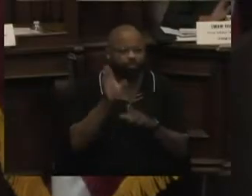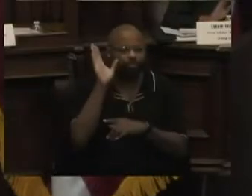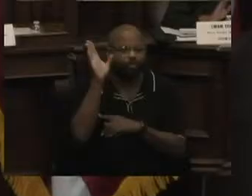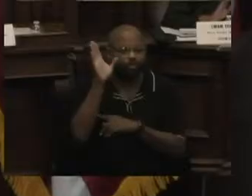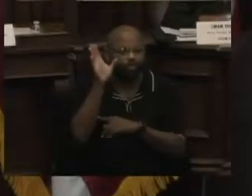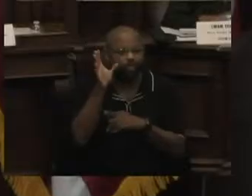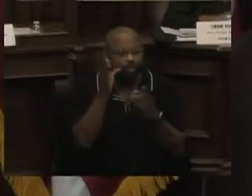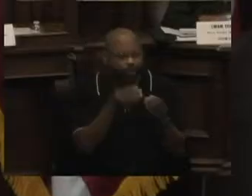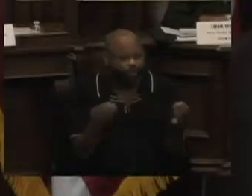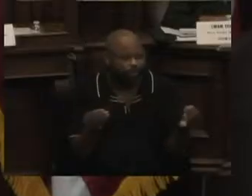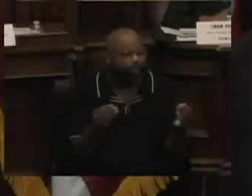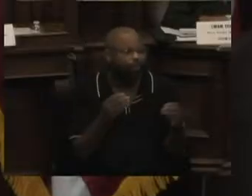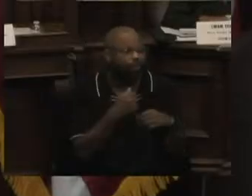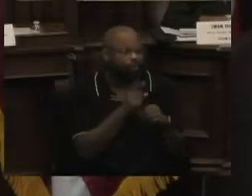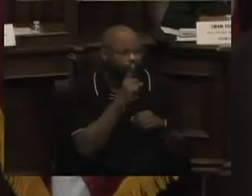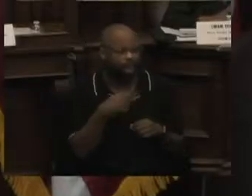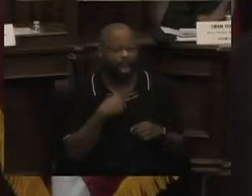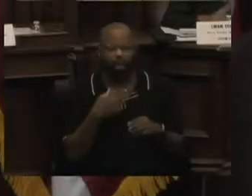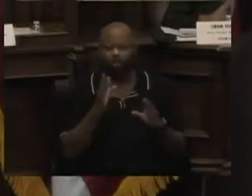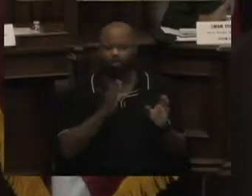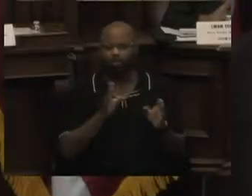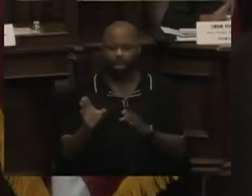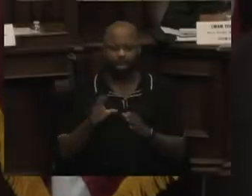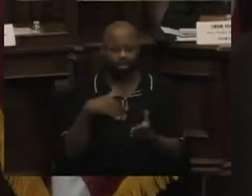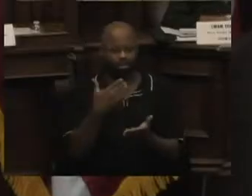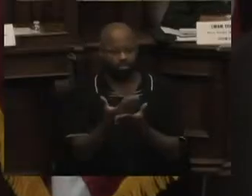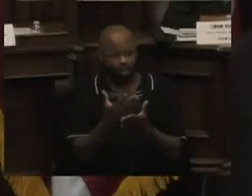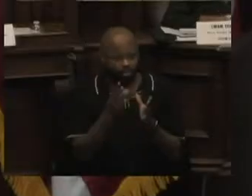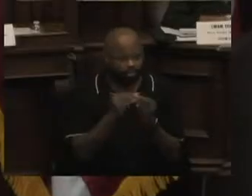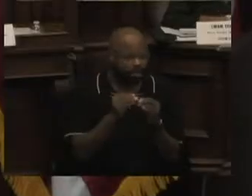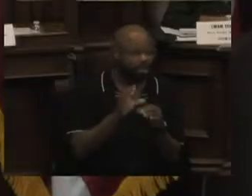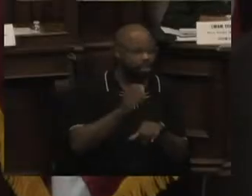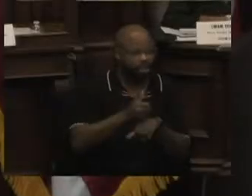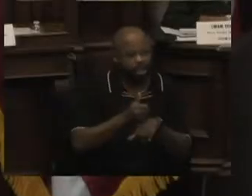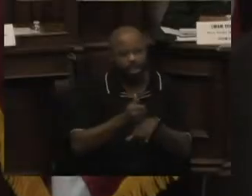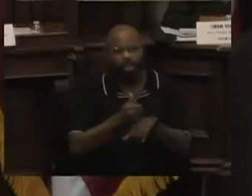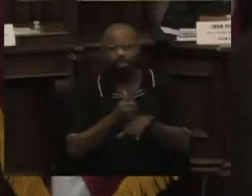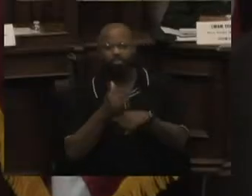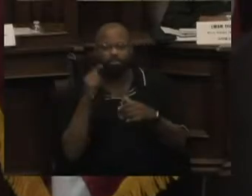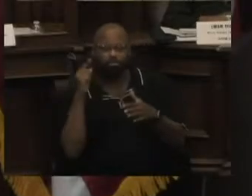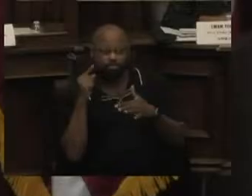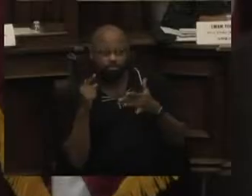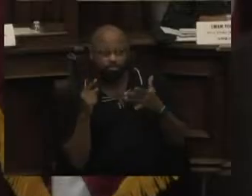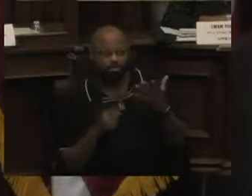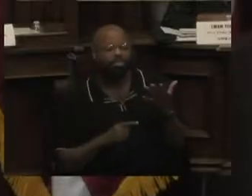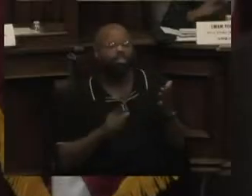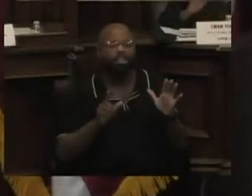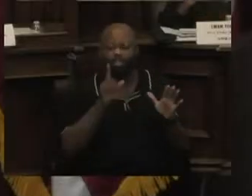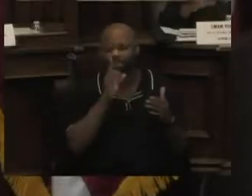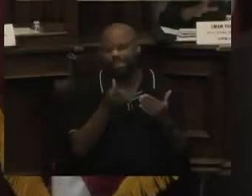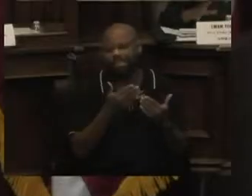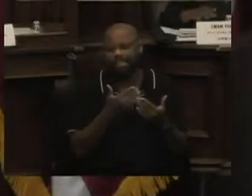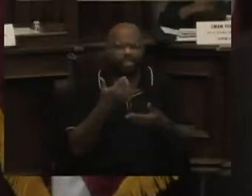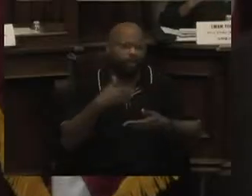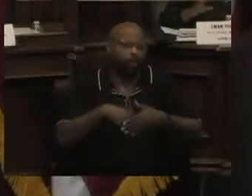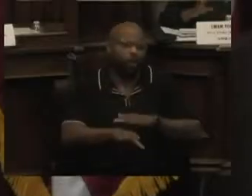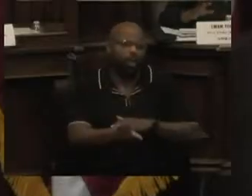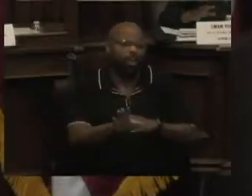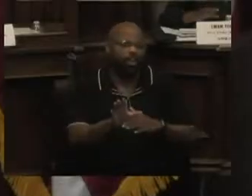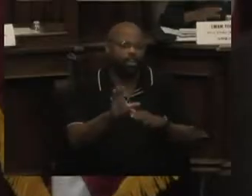staff for all the work you did in creating the presenting materials, making sure that that I was prepared to come to